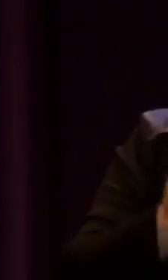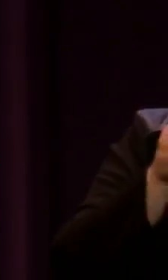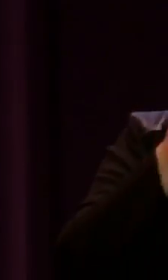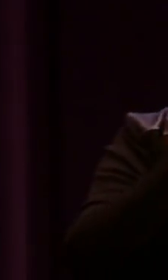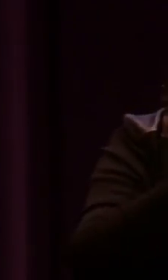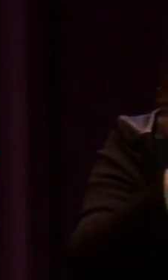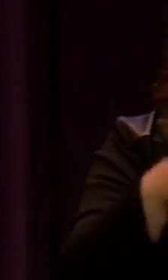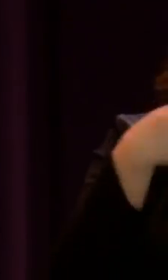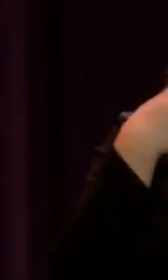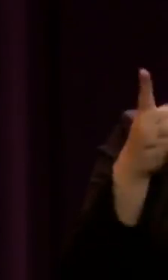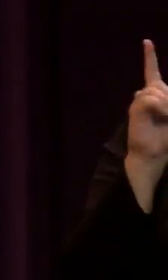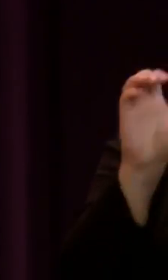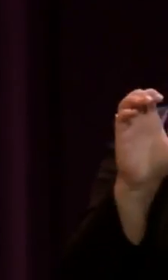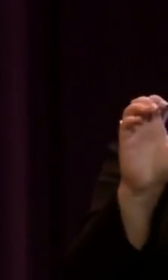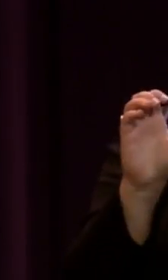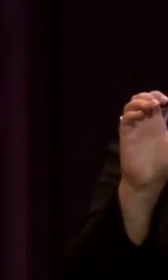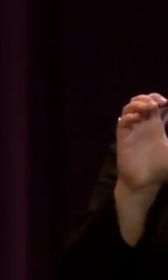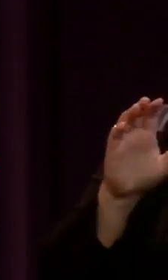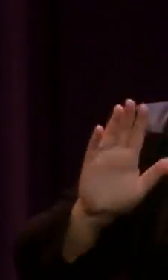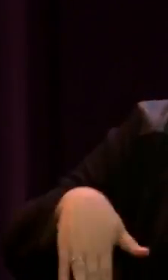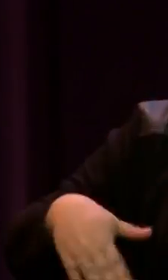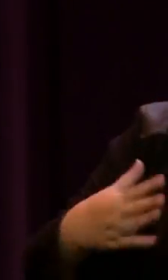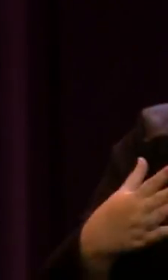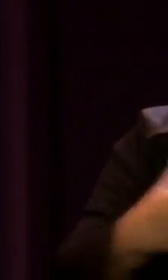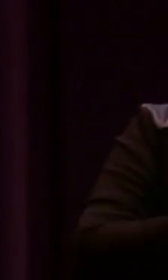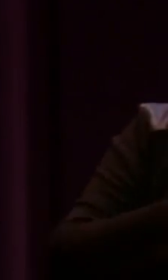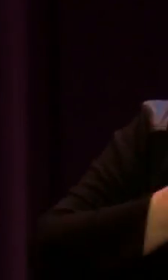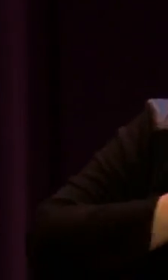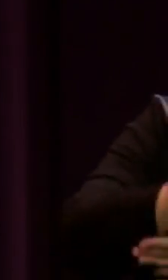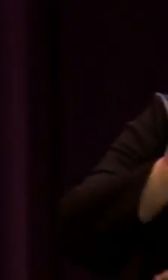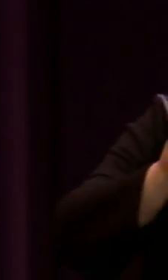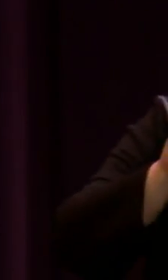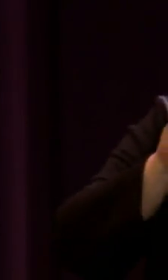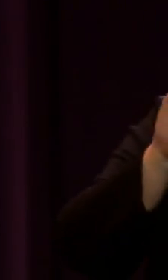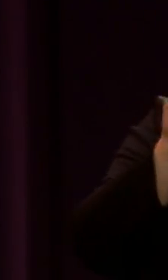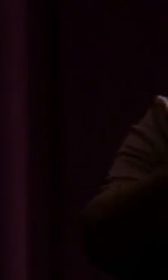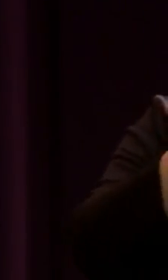DISTRICT THAT WE HAVEN'T EARNED THE RIGHT TO STATEHOOD.